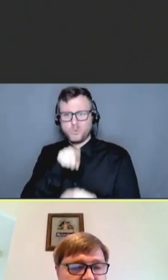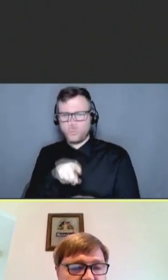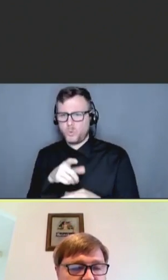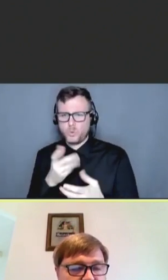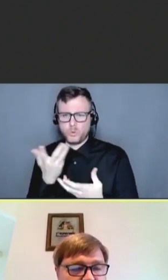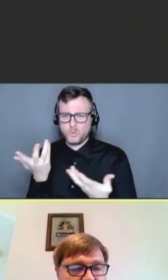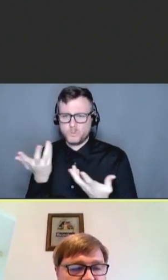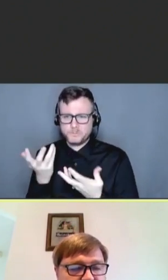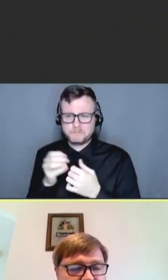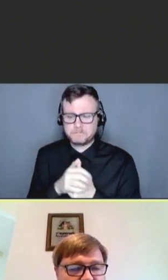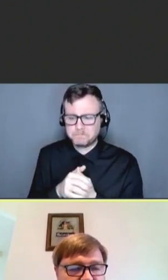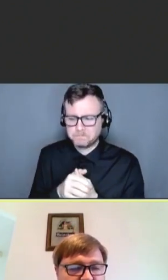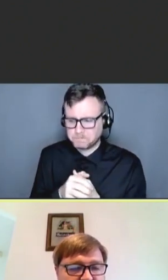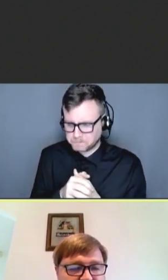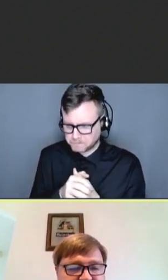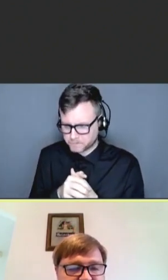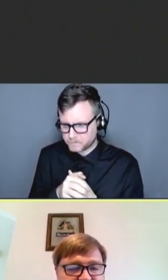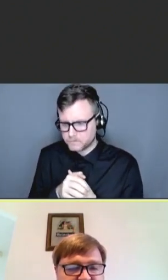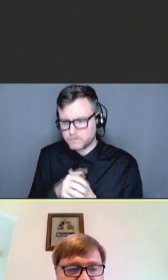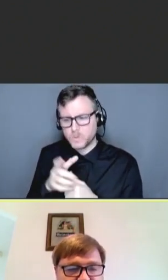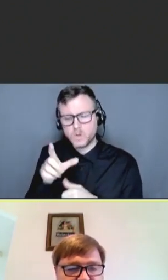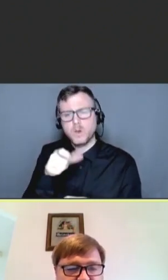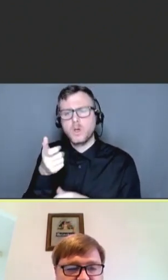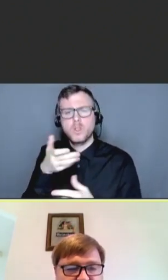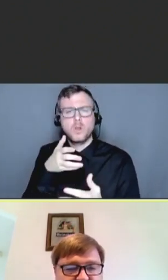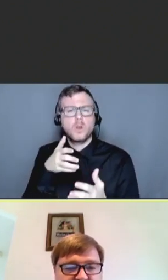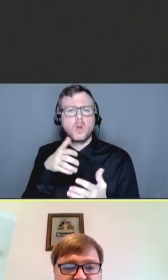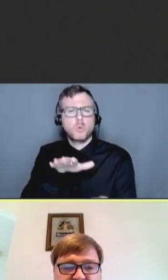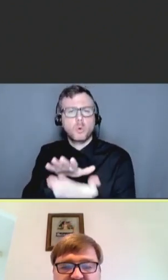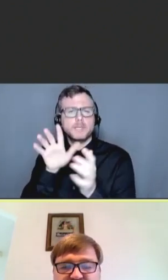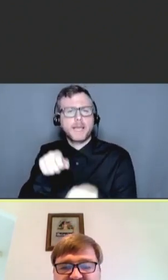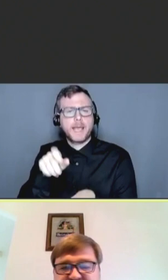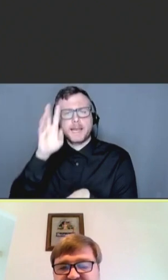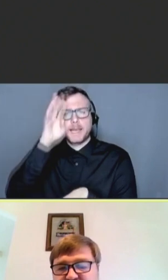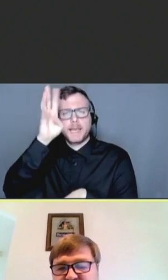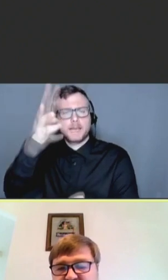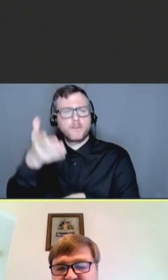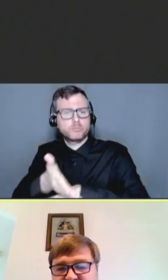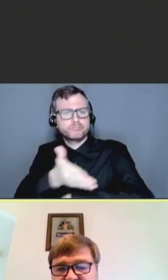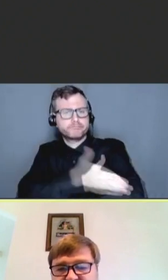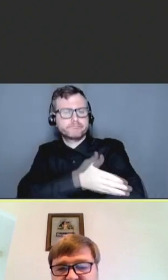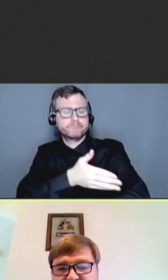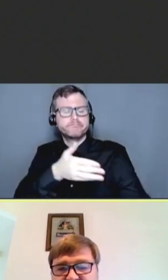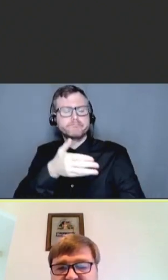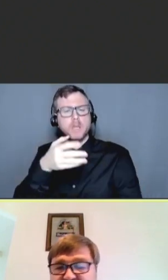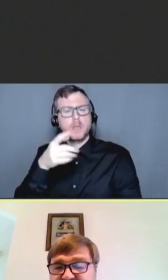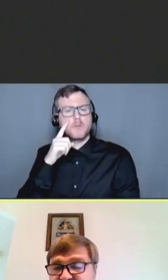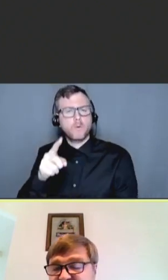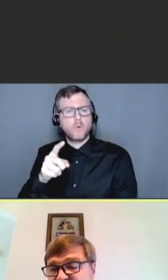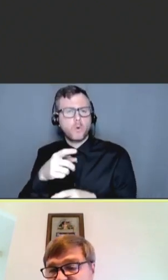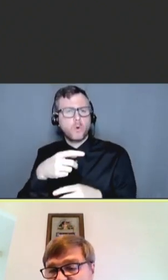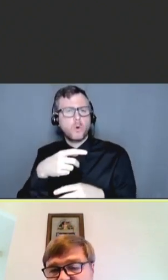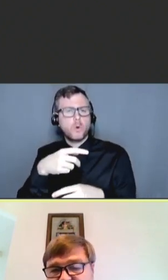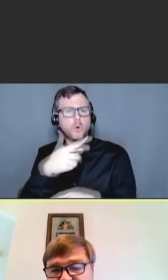And then, are there ways to innovate, to improve vaccine production access for adults,